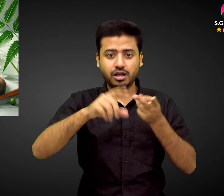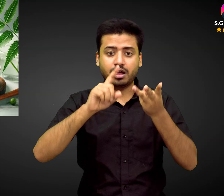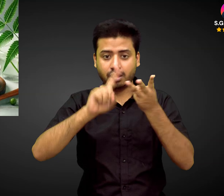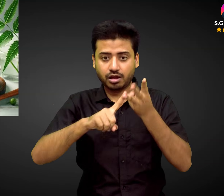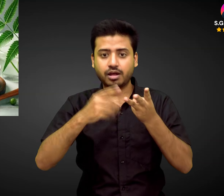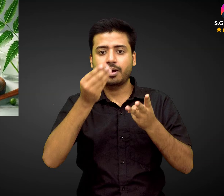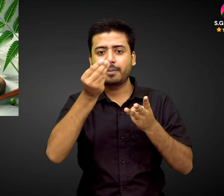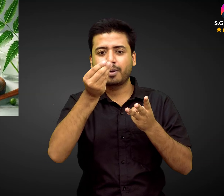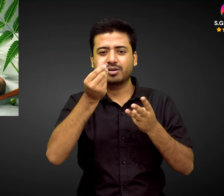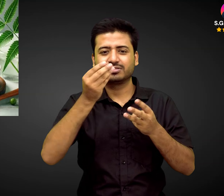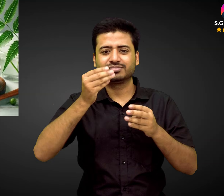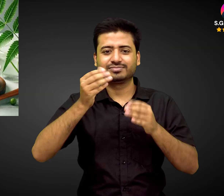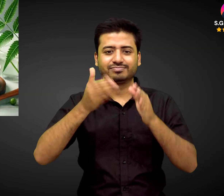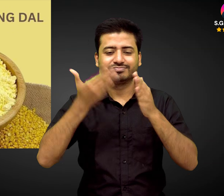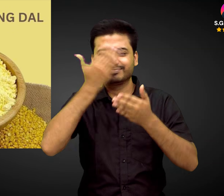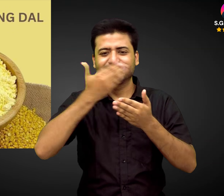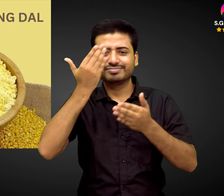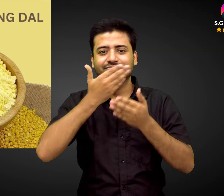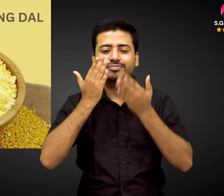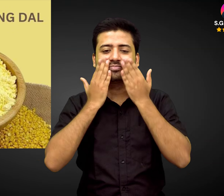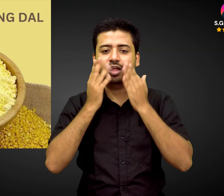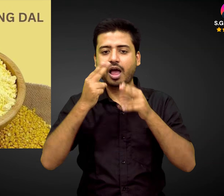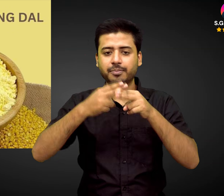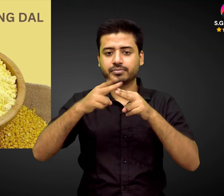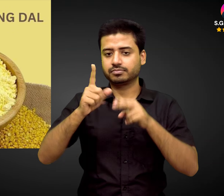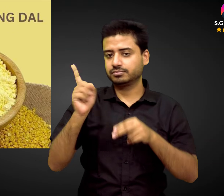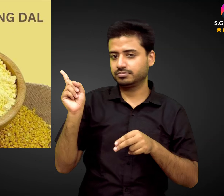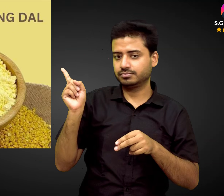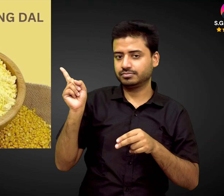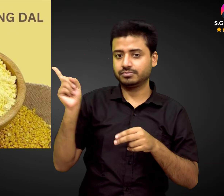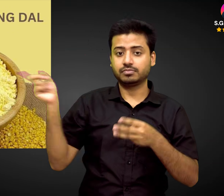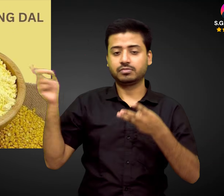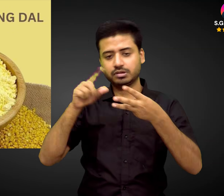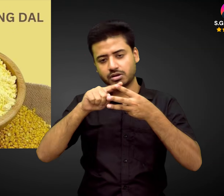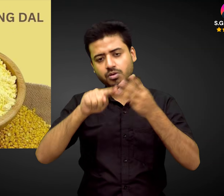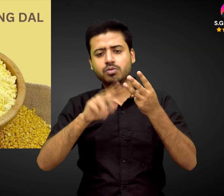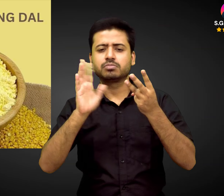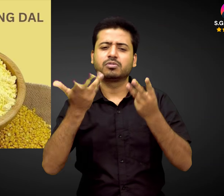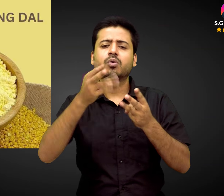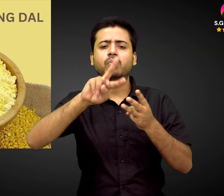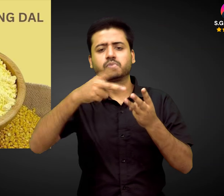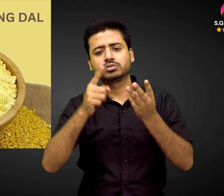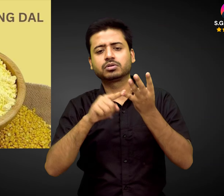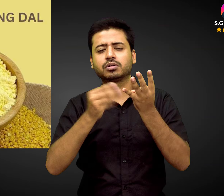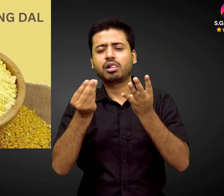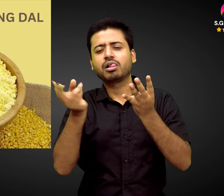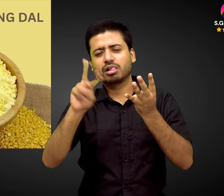teaspoon of pure organic neem powder or if you prefer a fresher approach, one teaspoon of freshly